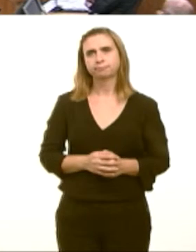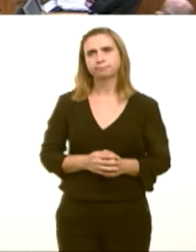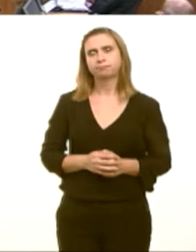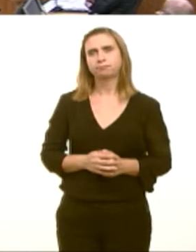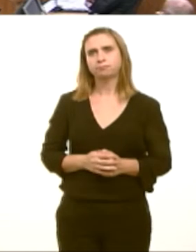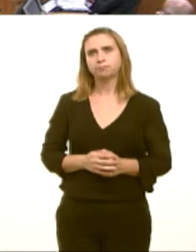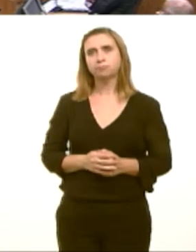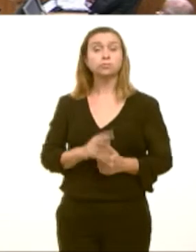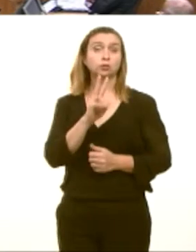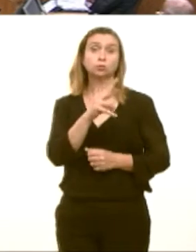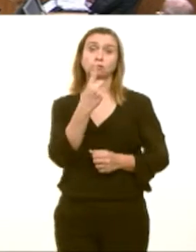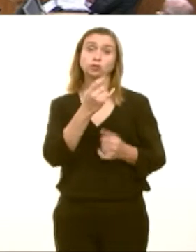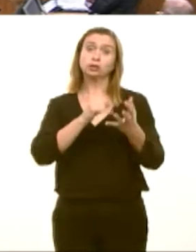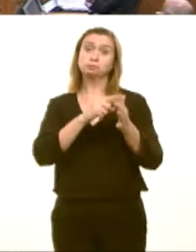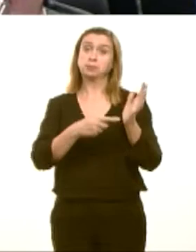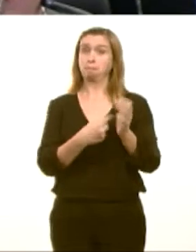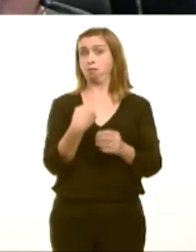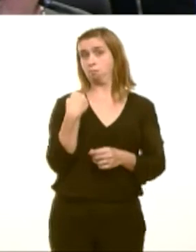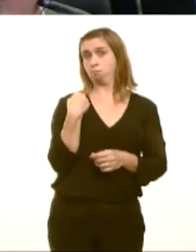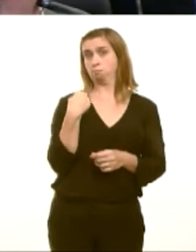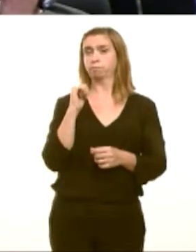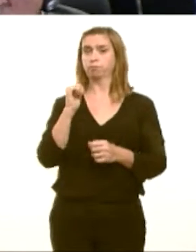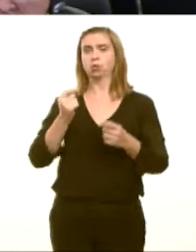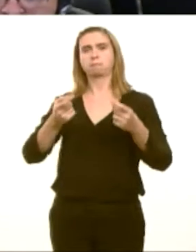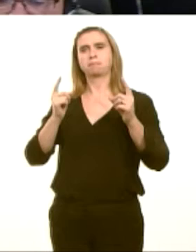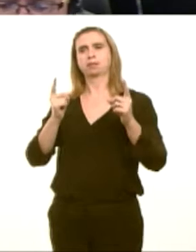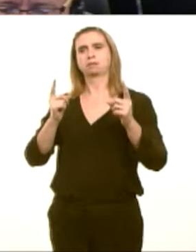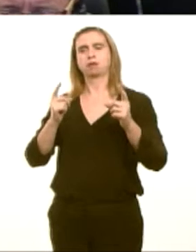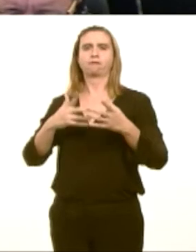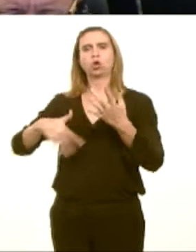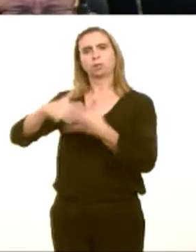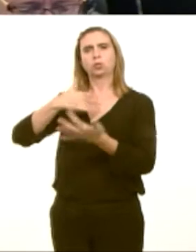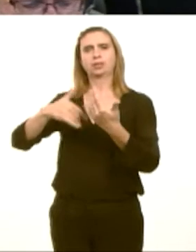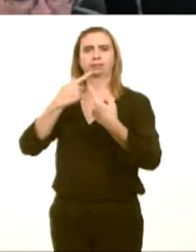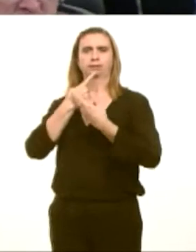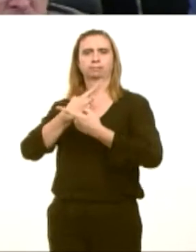On 21 September, your Minister for communities issued a statement in which she outlined the